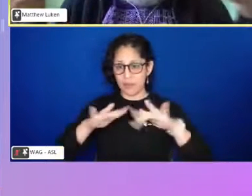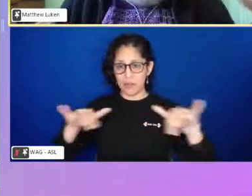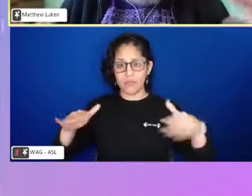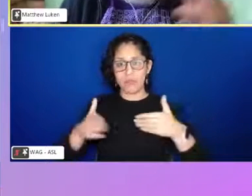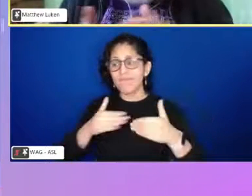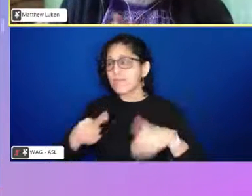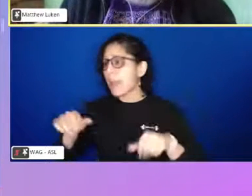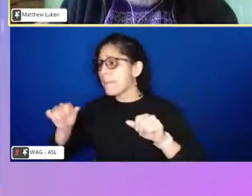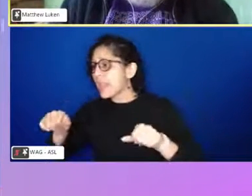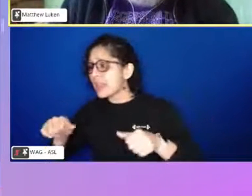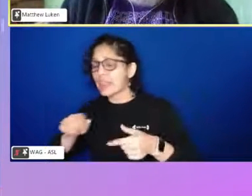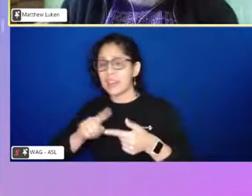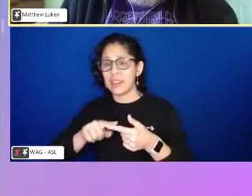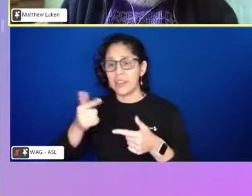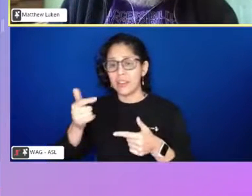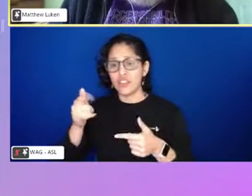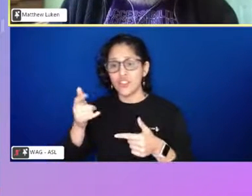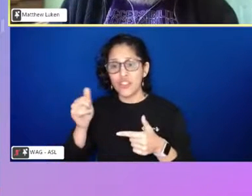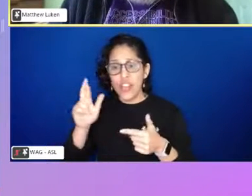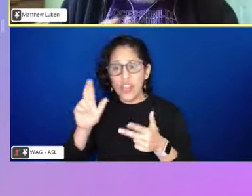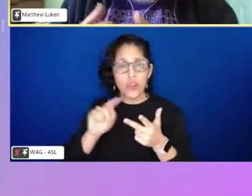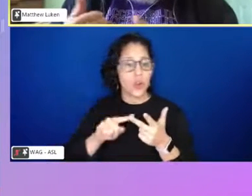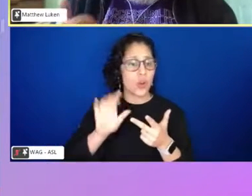consider the full human range of diversity, whether that's